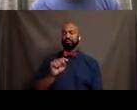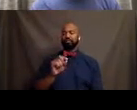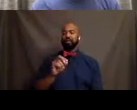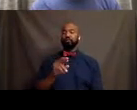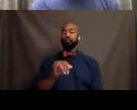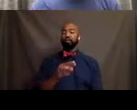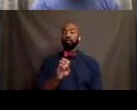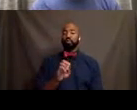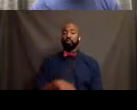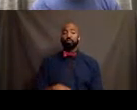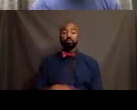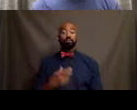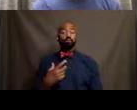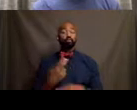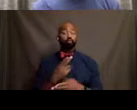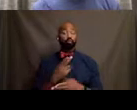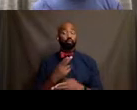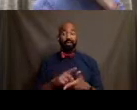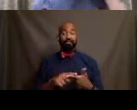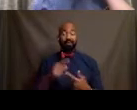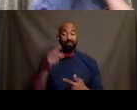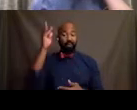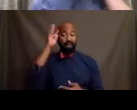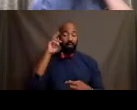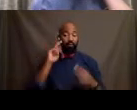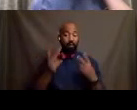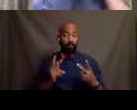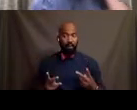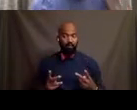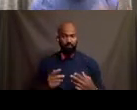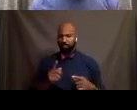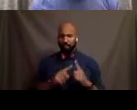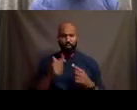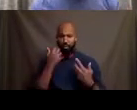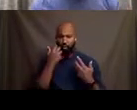so that they can help navigate those questions. And when you start HRT,